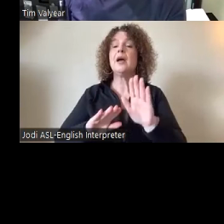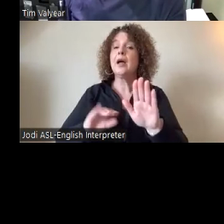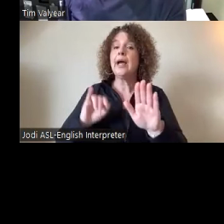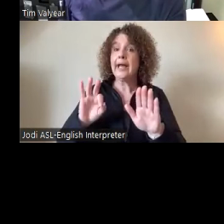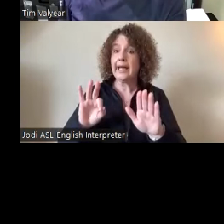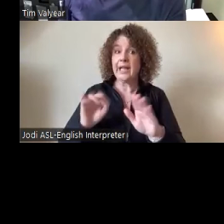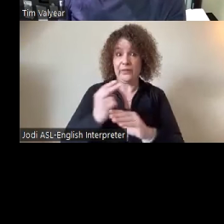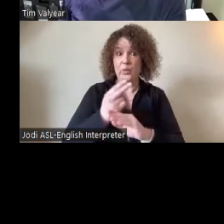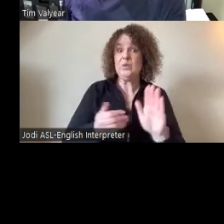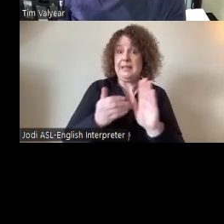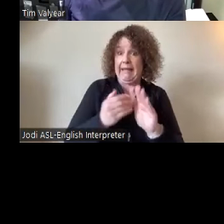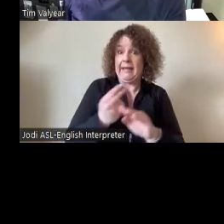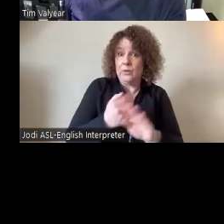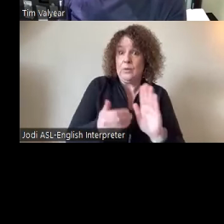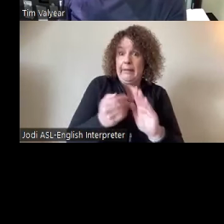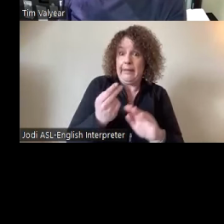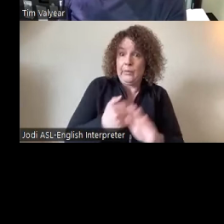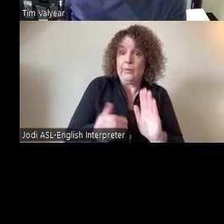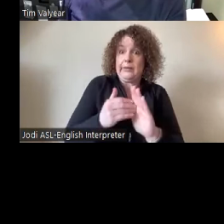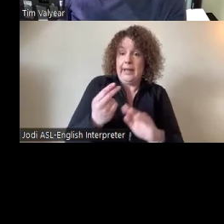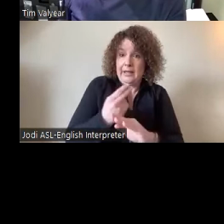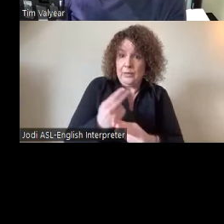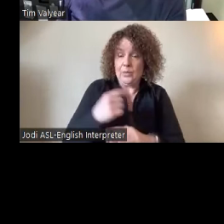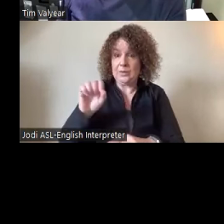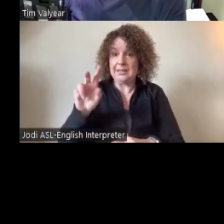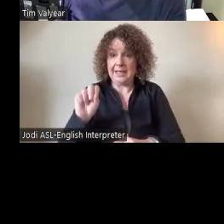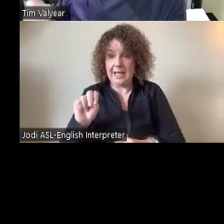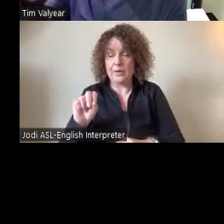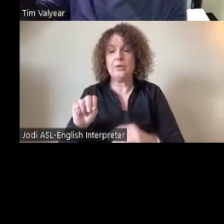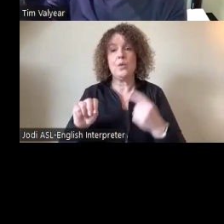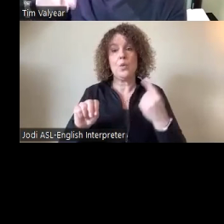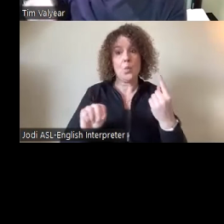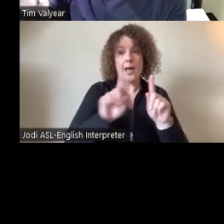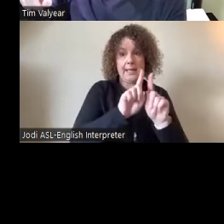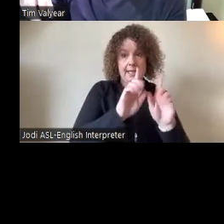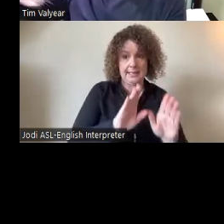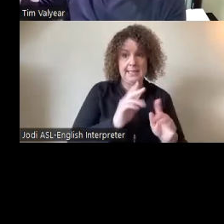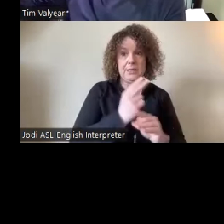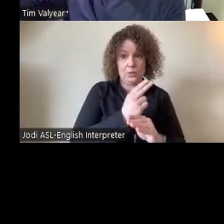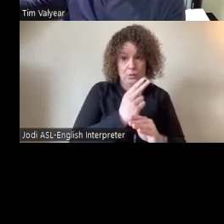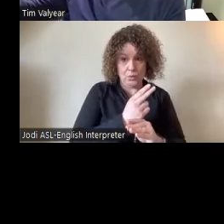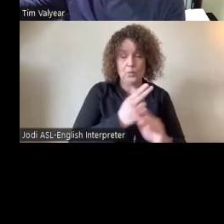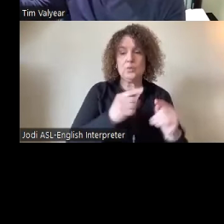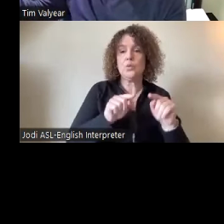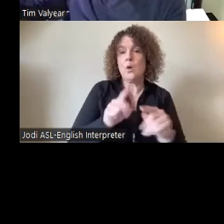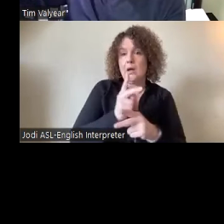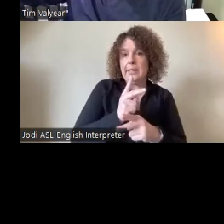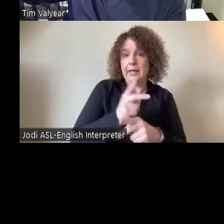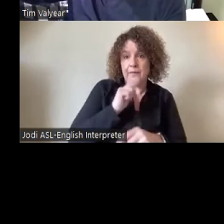to be washed appropriately and cleaned appropriately. So if you're using reusable isolation gowns, only one of